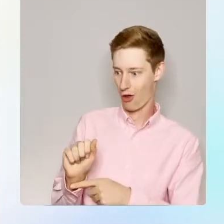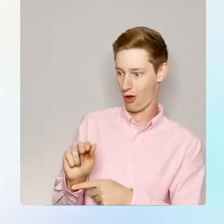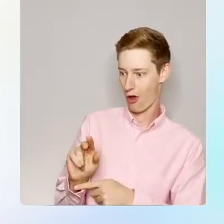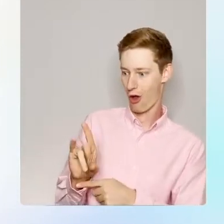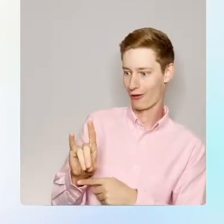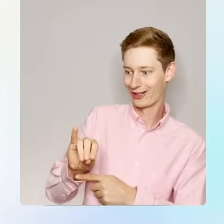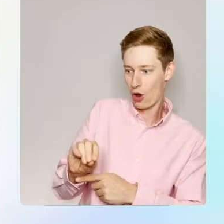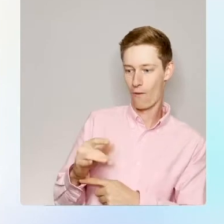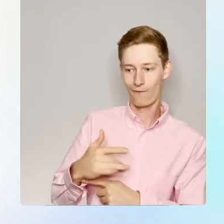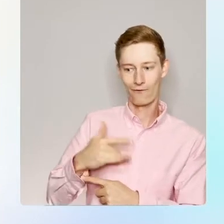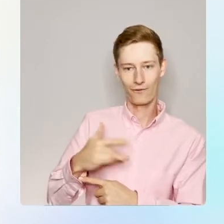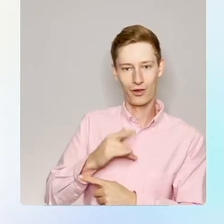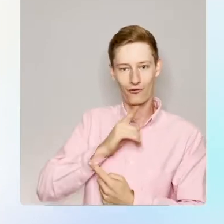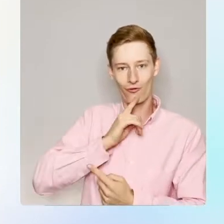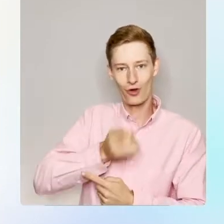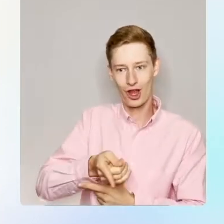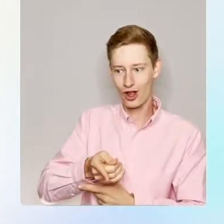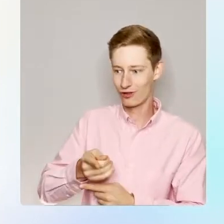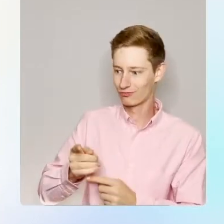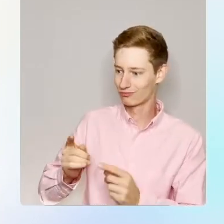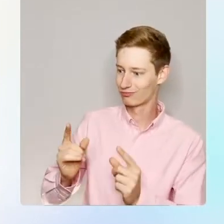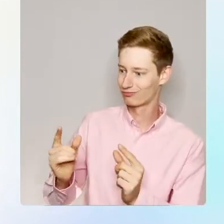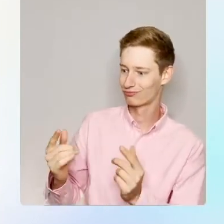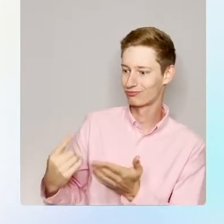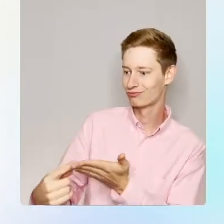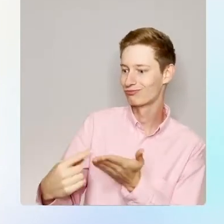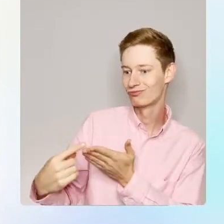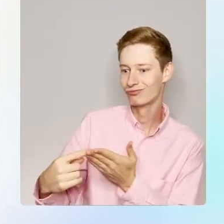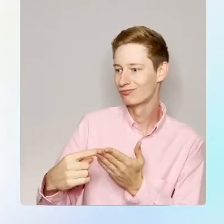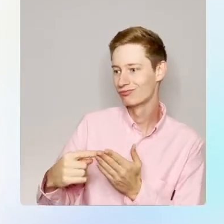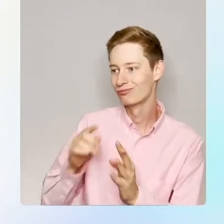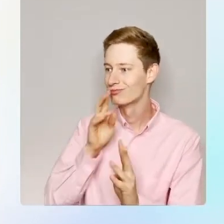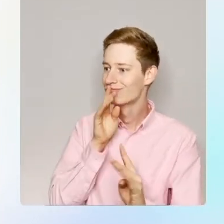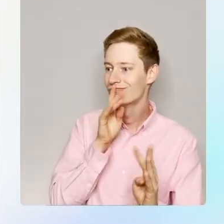allowing team members to speak with one another naturally, just as they would in person.